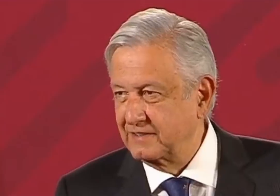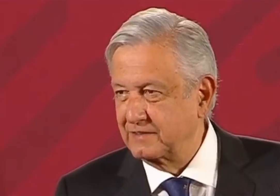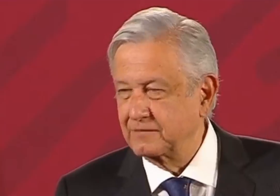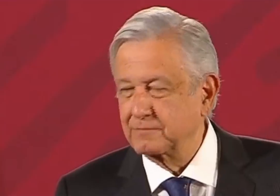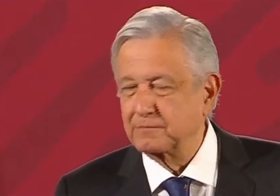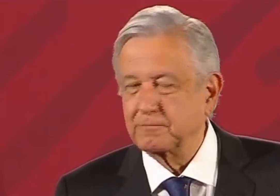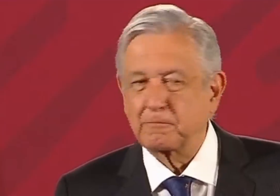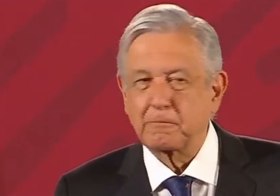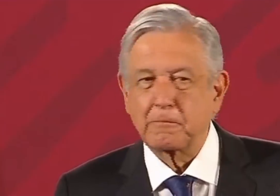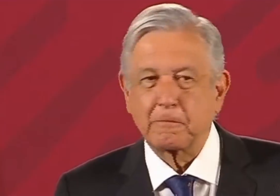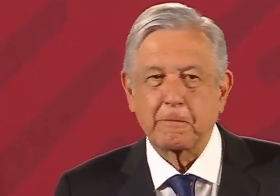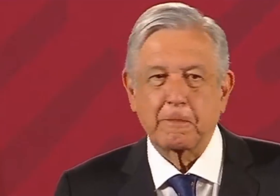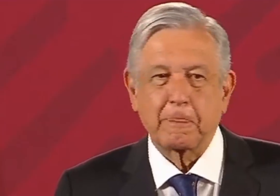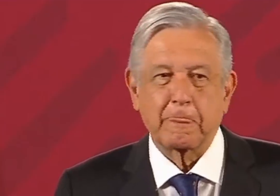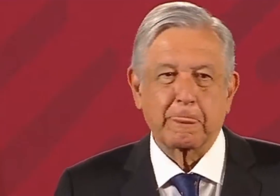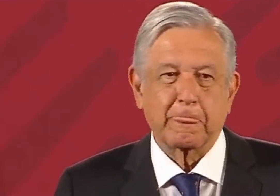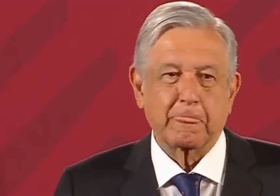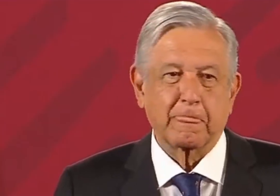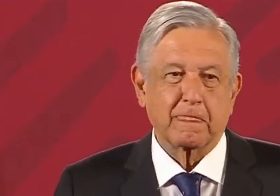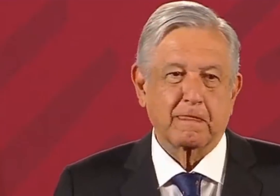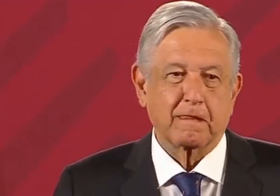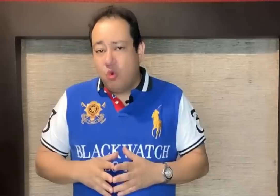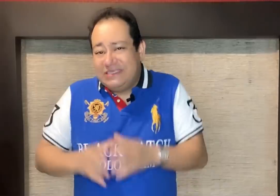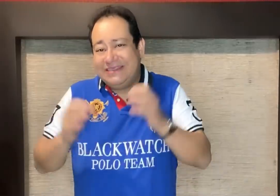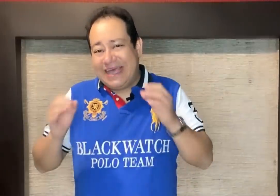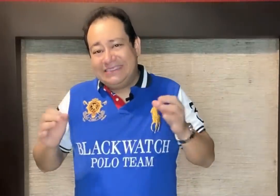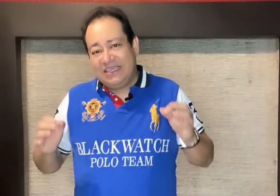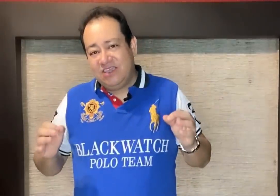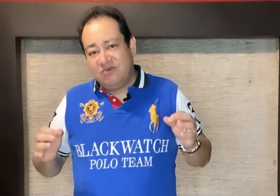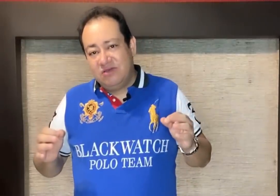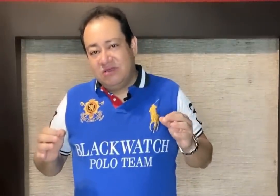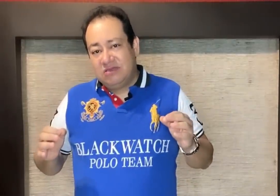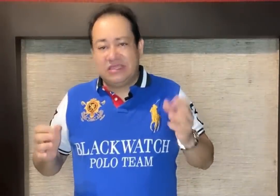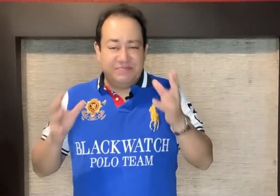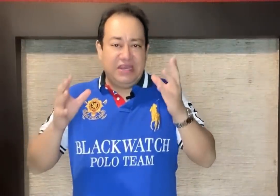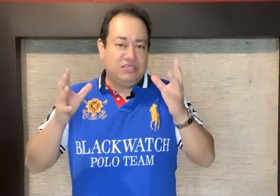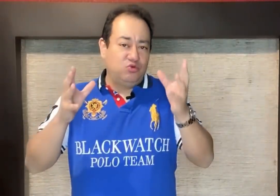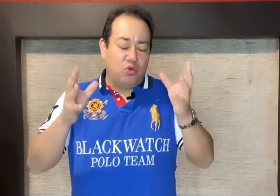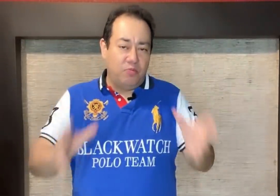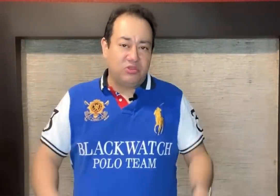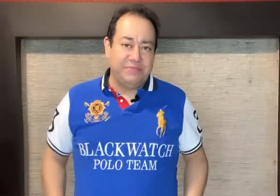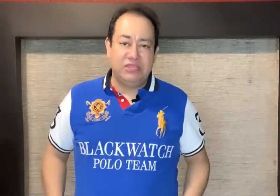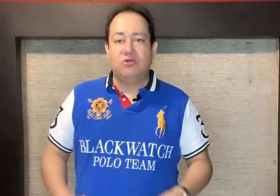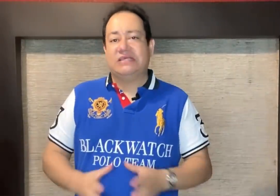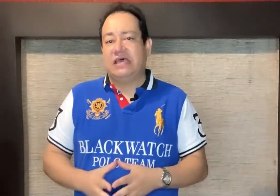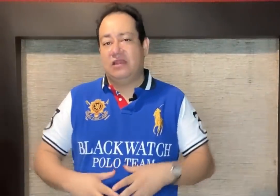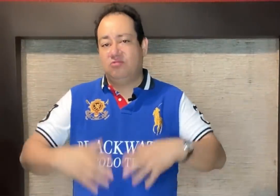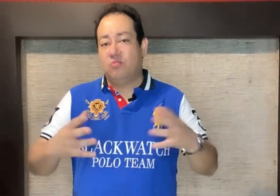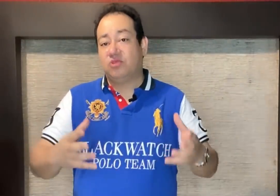to moisten the lips does it so often it is also a behavior